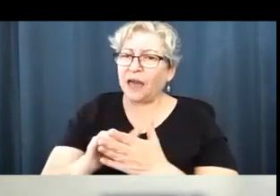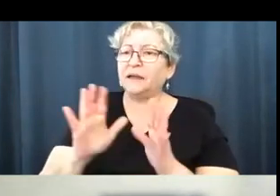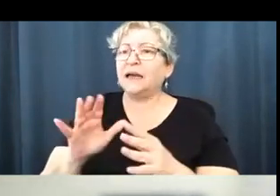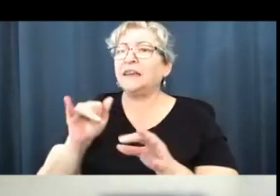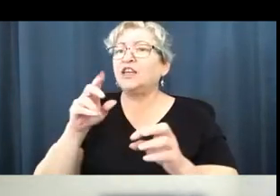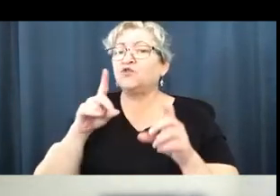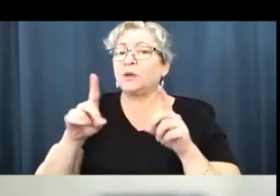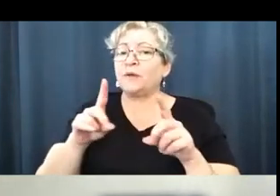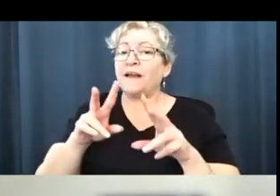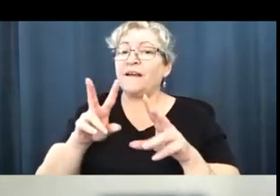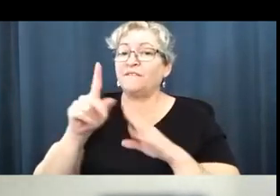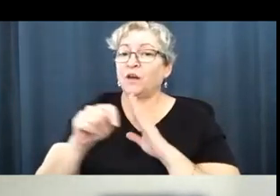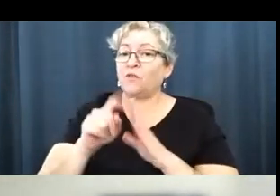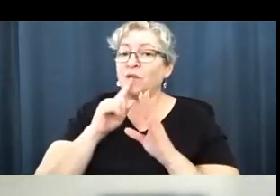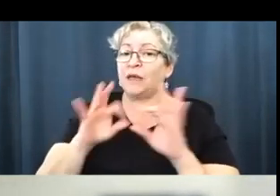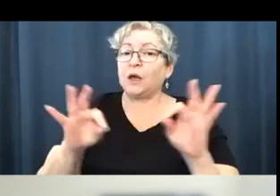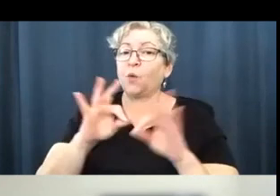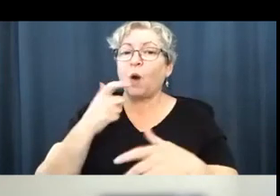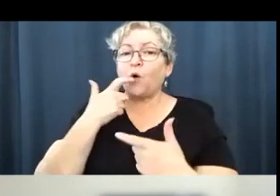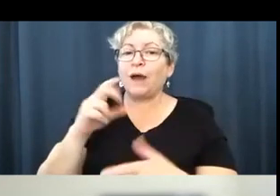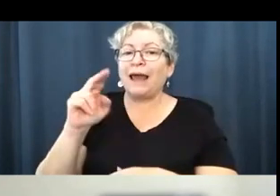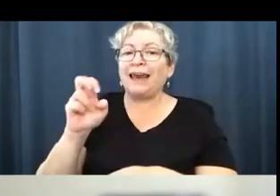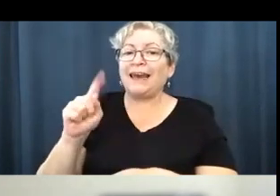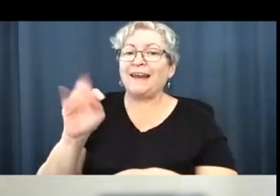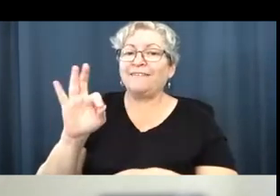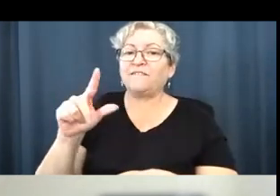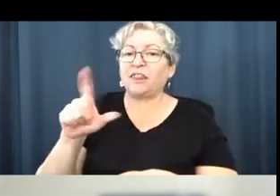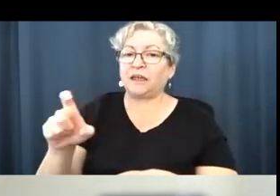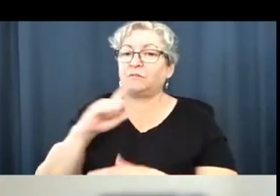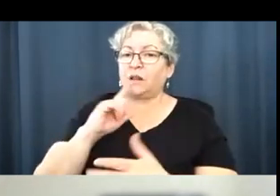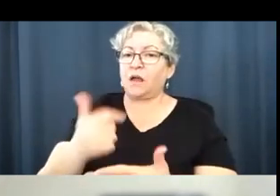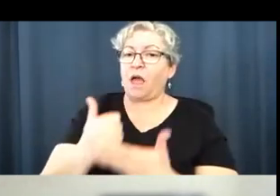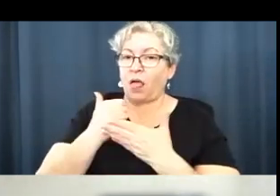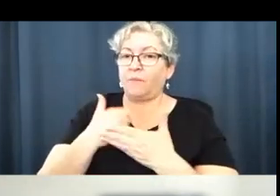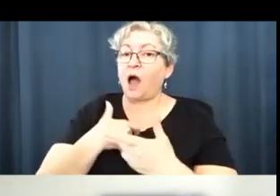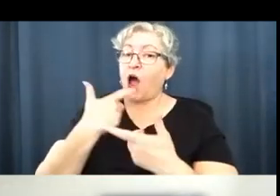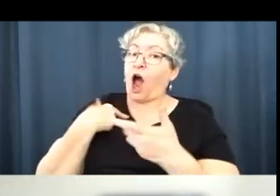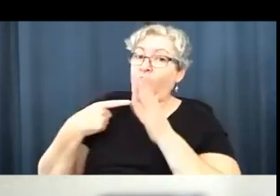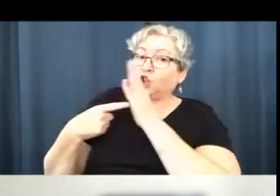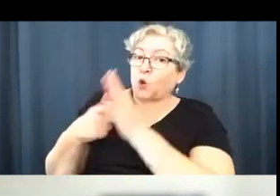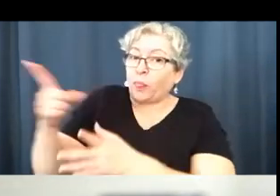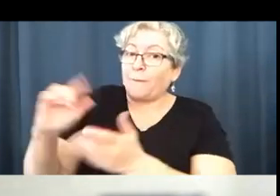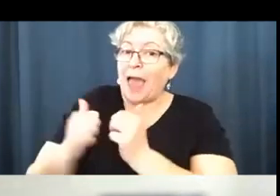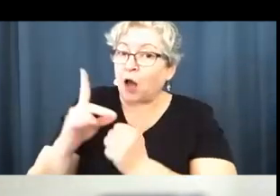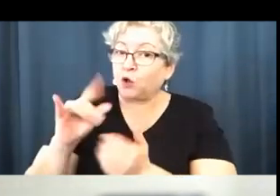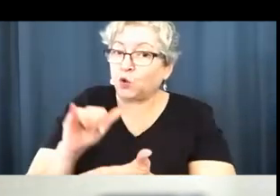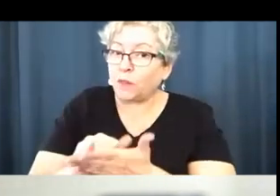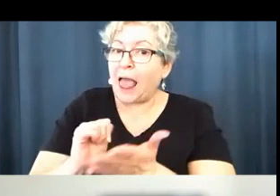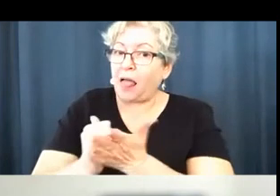For example, when I watch a Netflix show and I actually help show Netflix how to do this with their player and help them build that is,